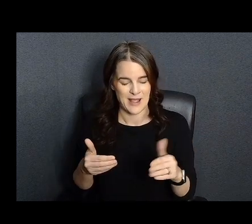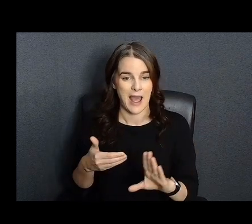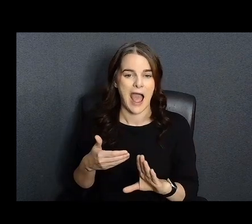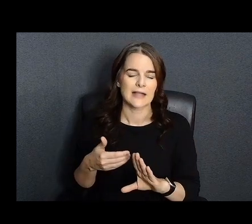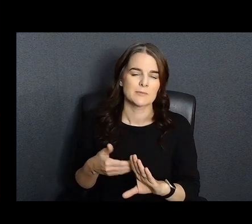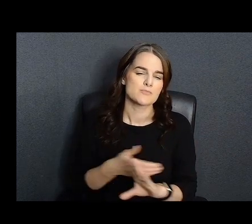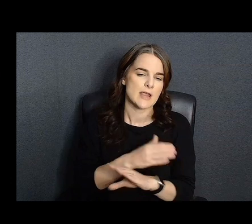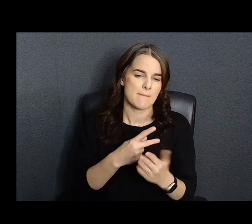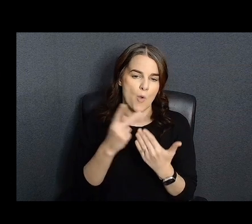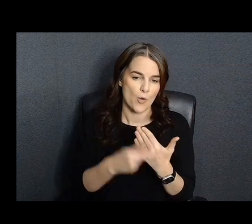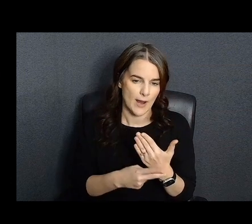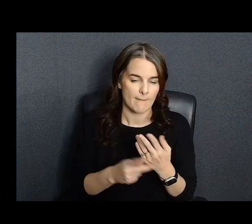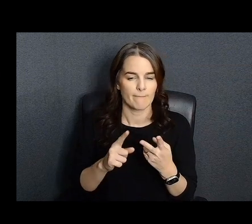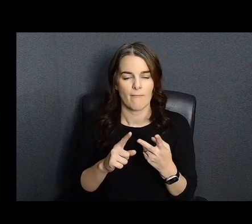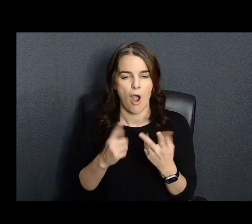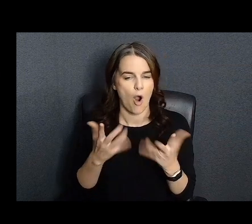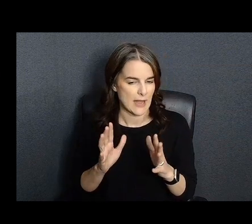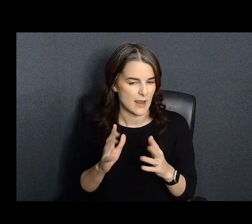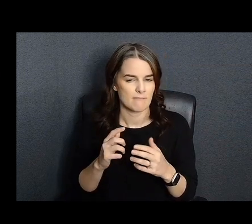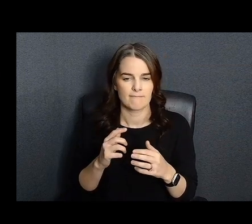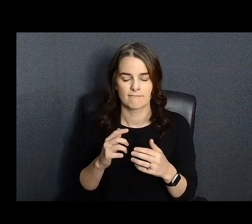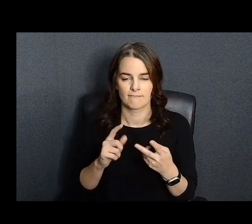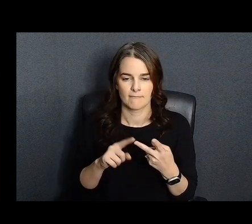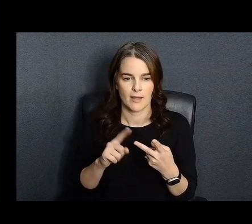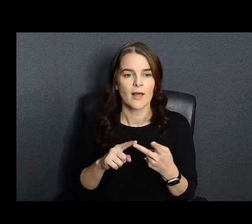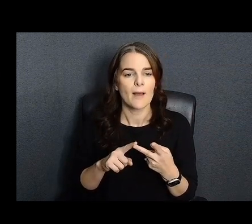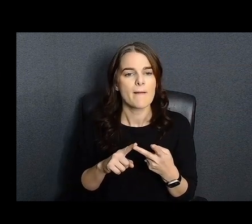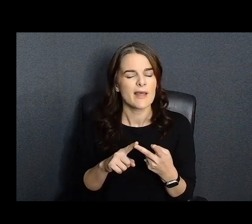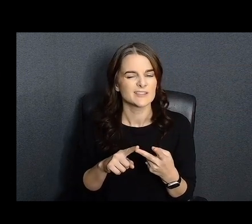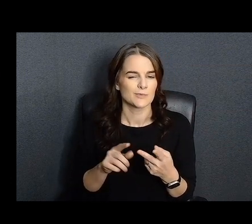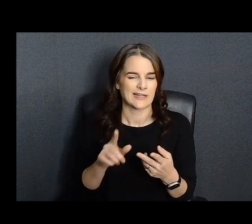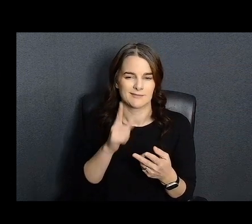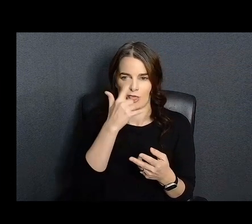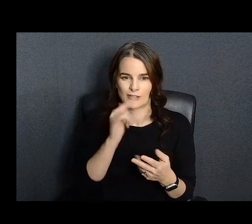That's why it filled in the blanks so nicely. But we would have to create our own.